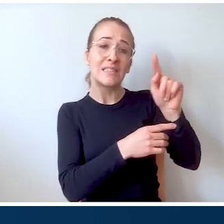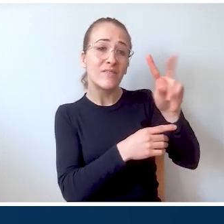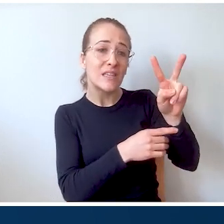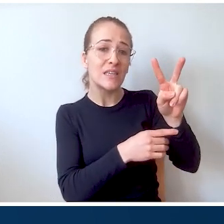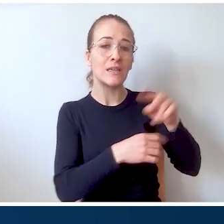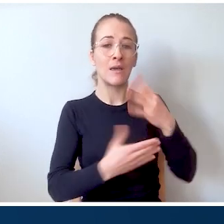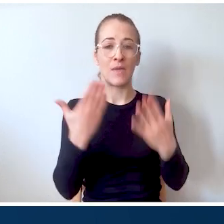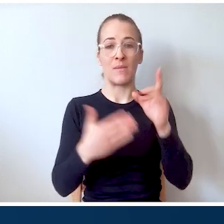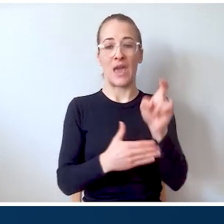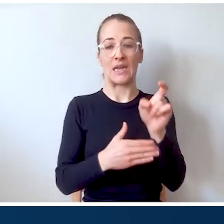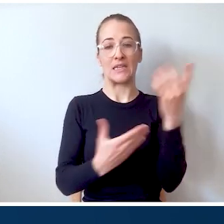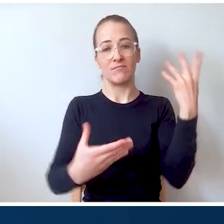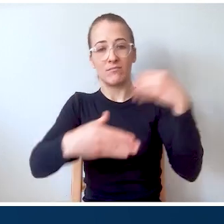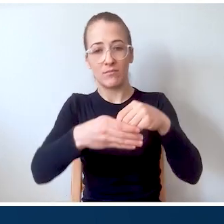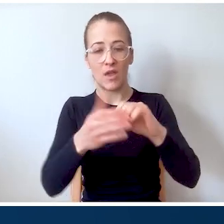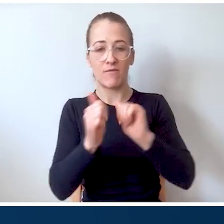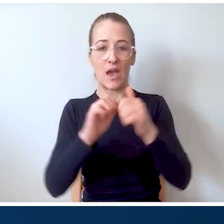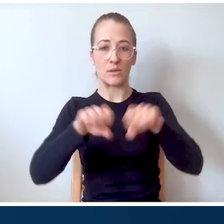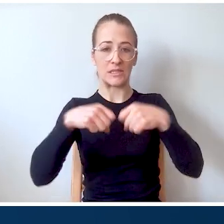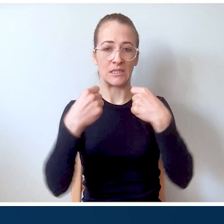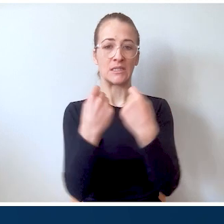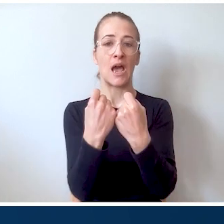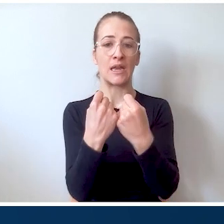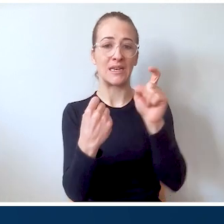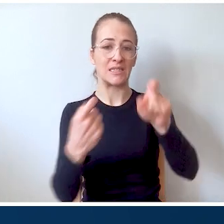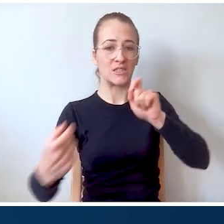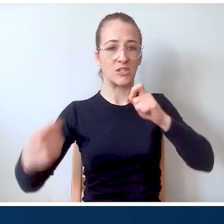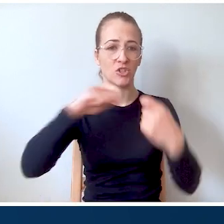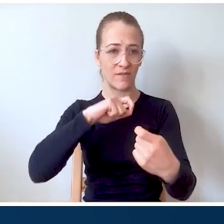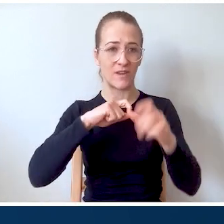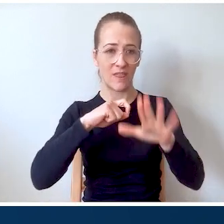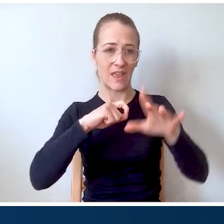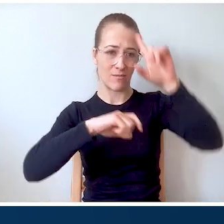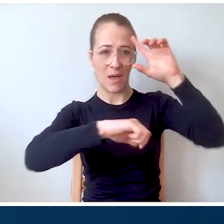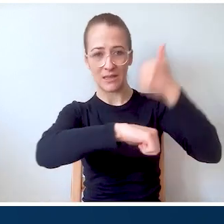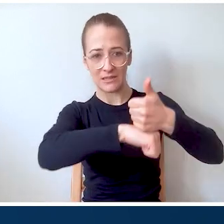Maybe I need to be a part of how society needs to shift its own thinking."